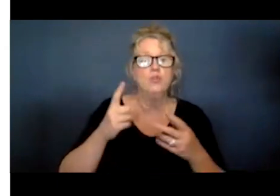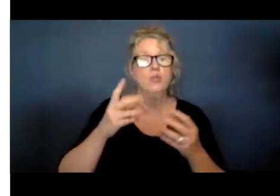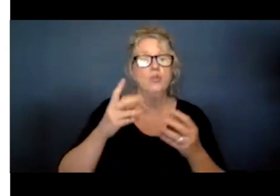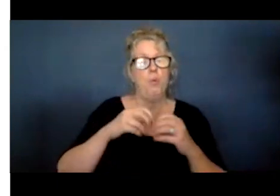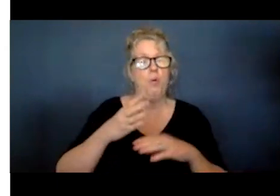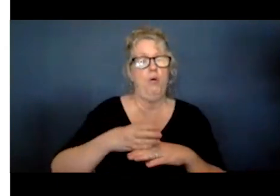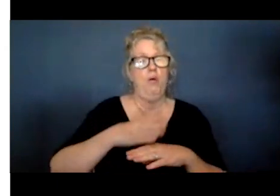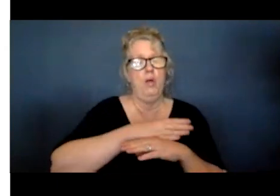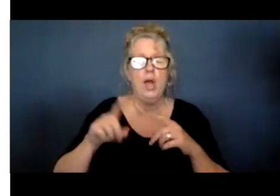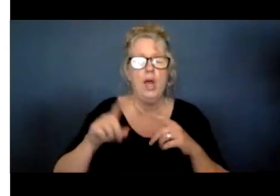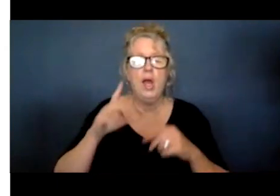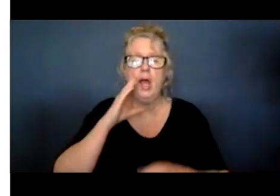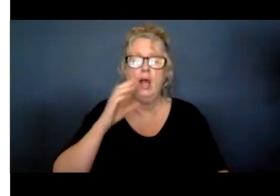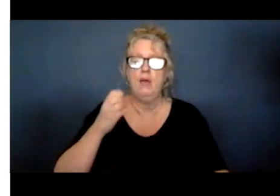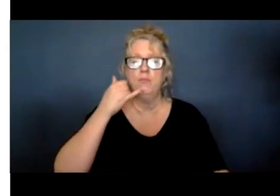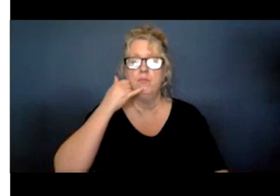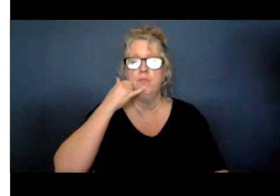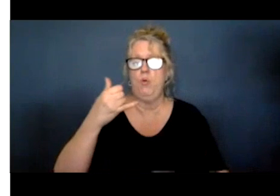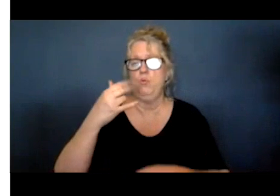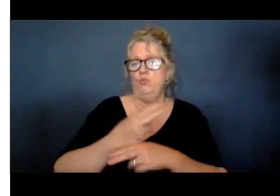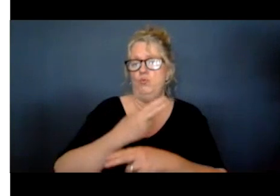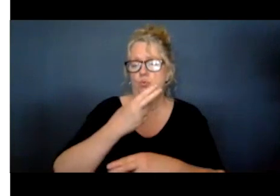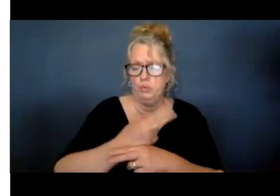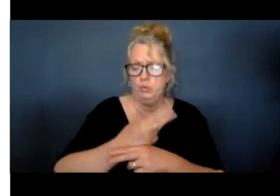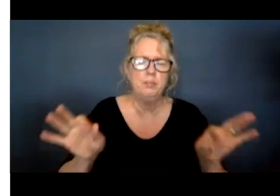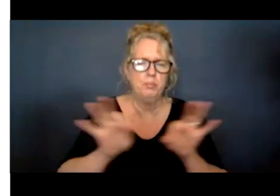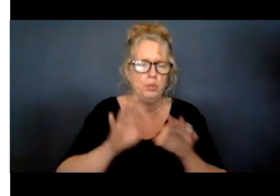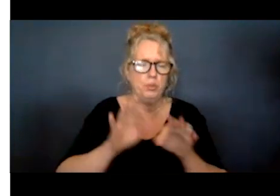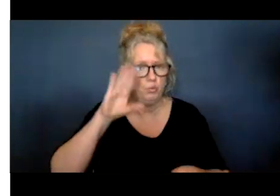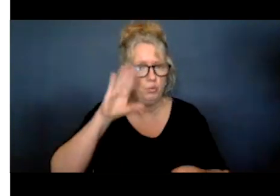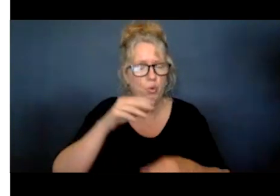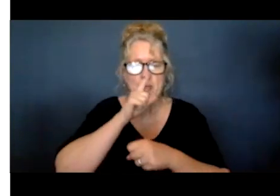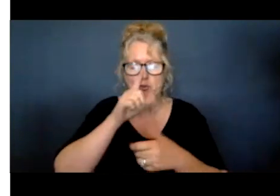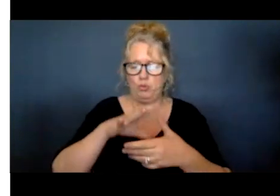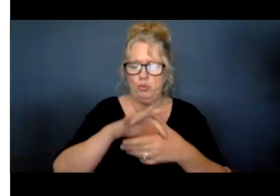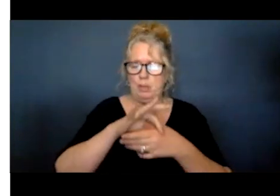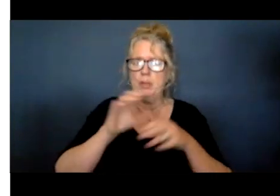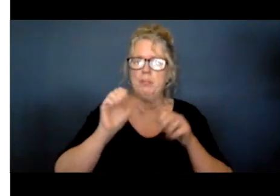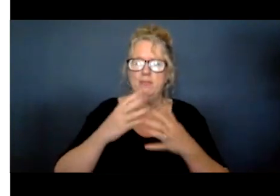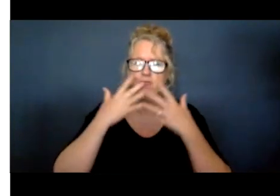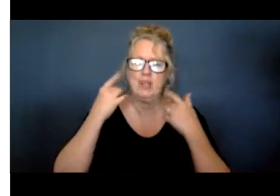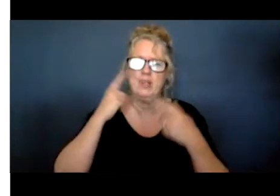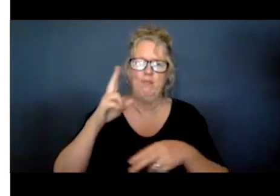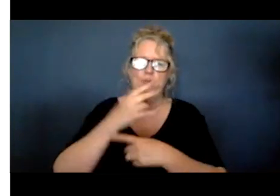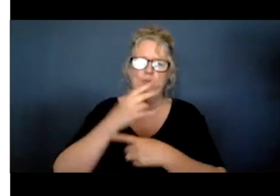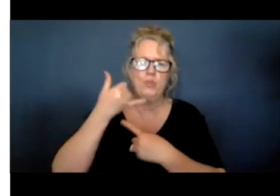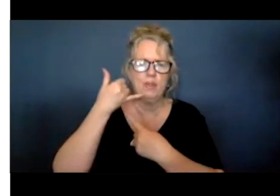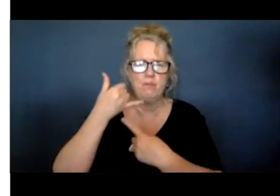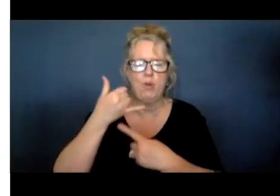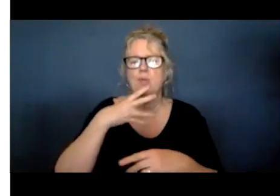mobile-only users, it's also essential to ensure that content is mobile-friendly and responsive.